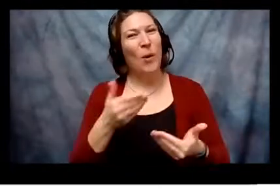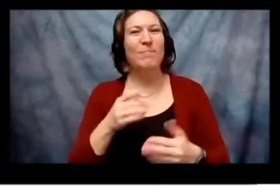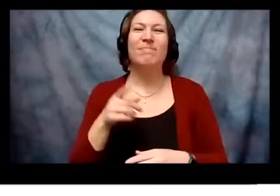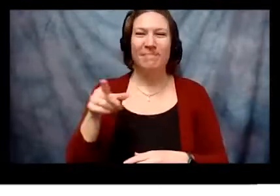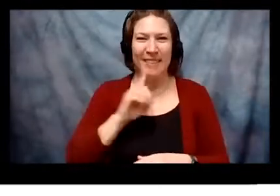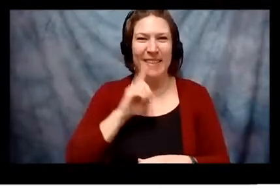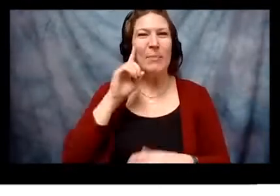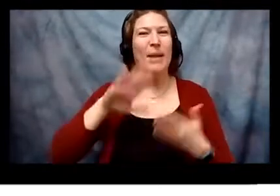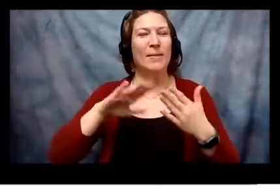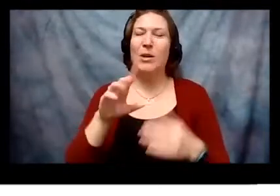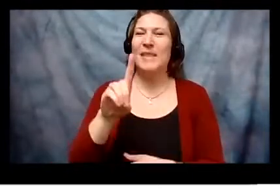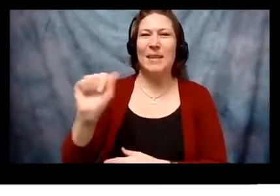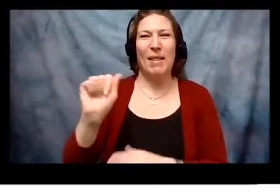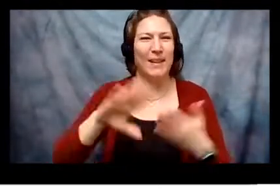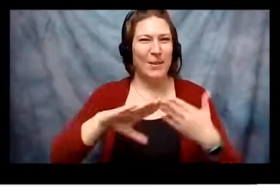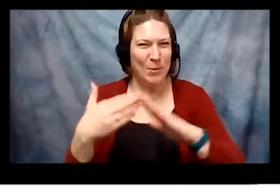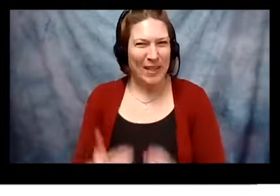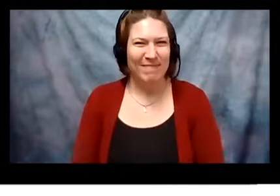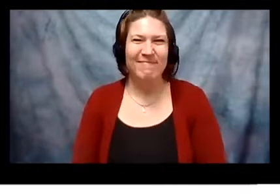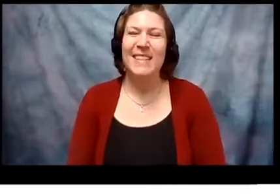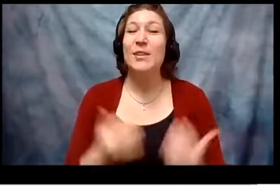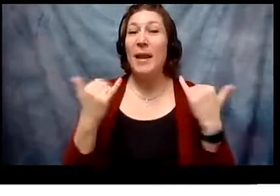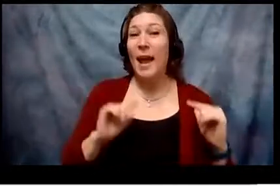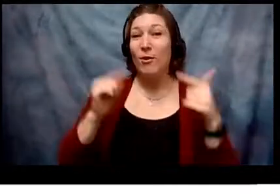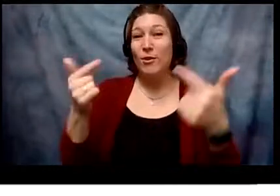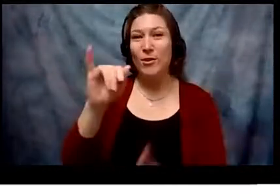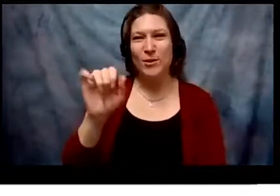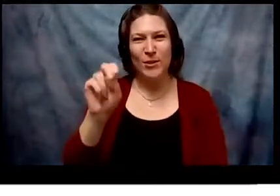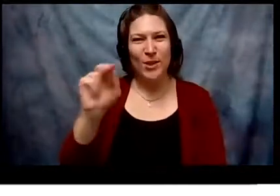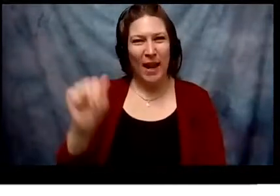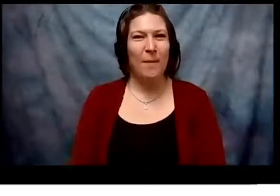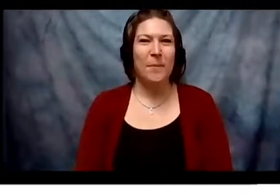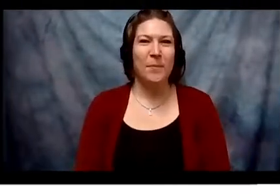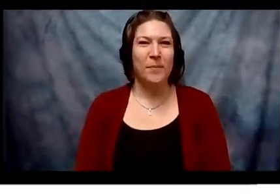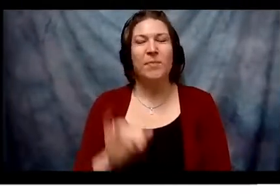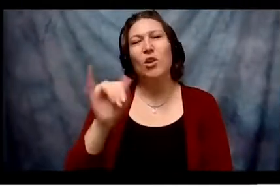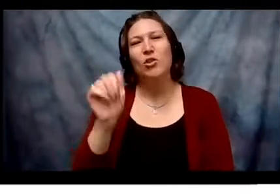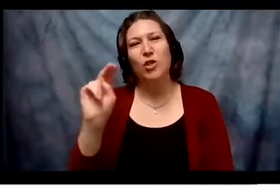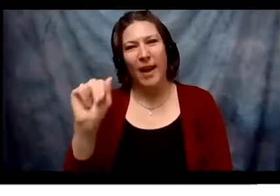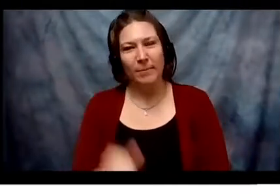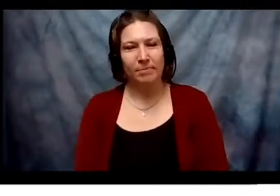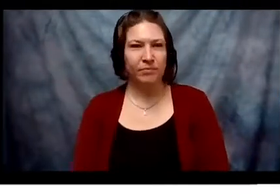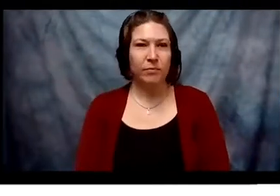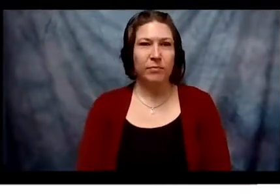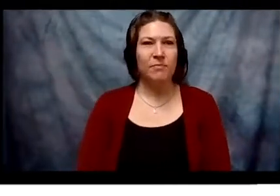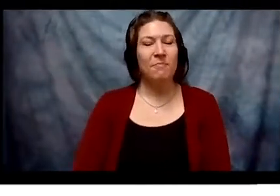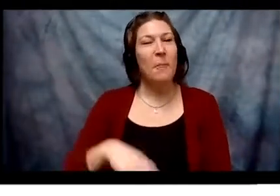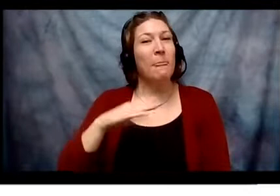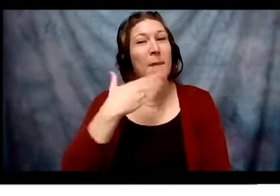And now I'll pass it to Jana. Thank you. Thank you, Muna, This is Jana speaking.